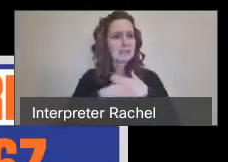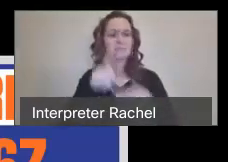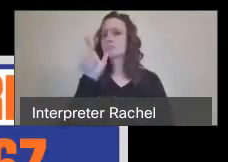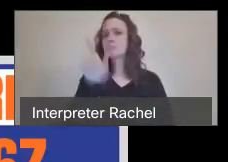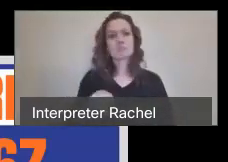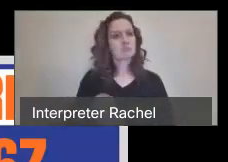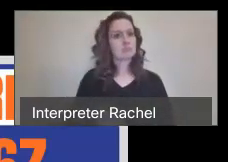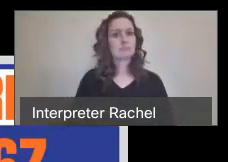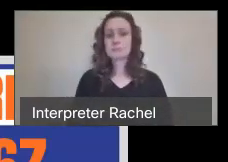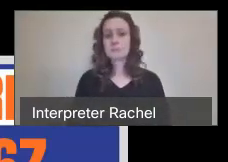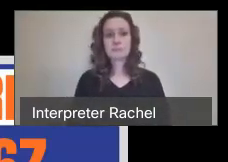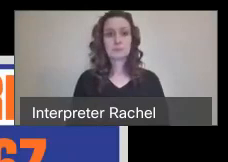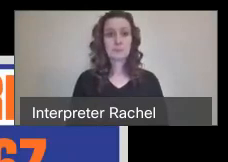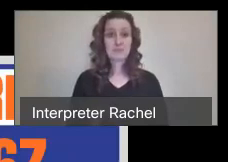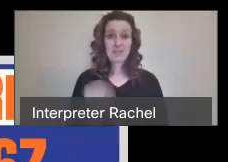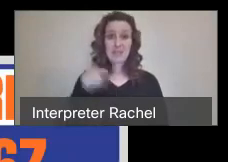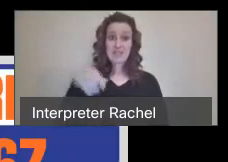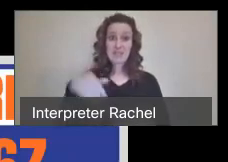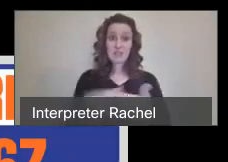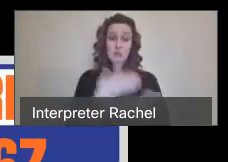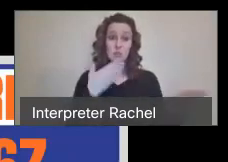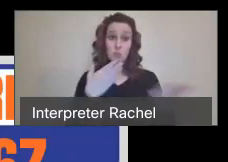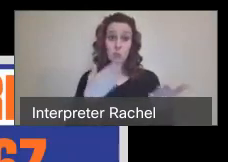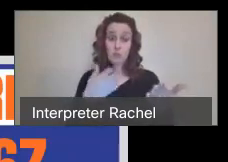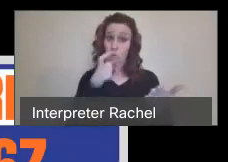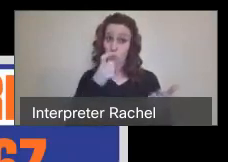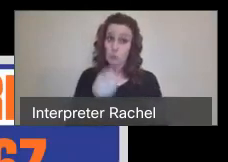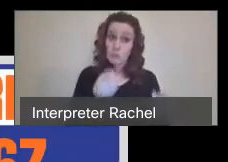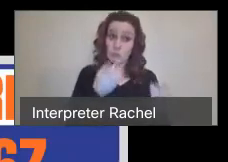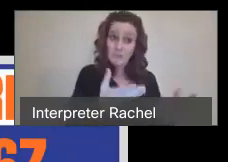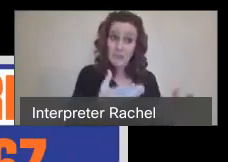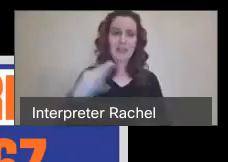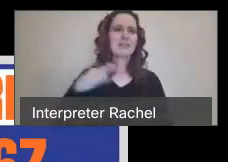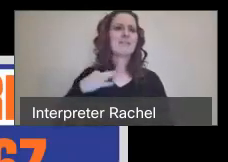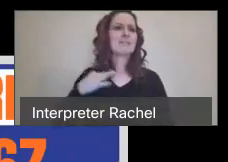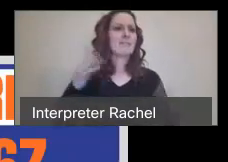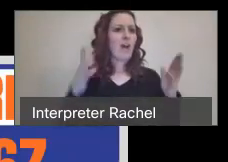This new service is staffed by volunteers and I want to thank everyone who has volunteered